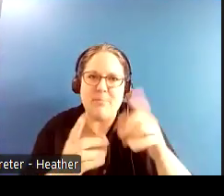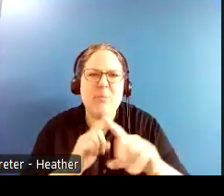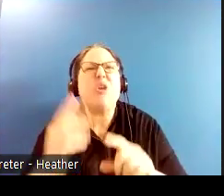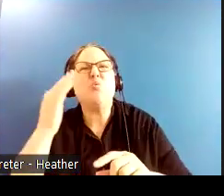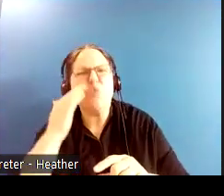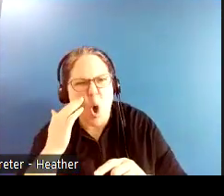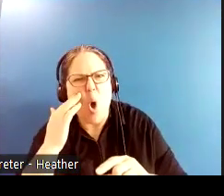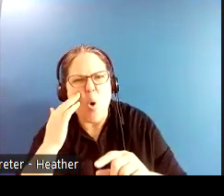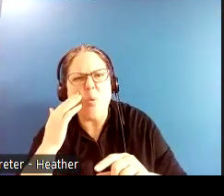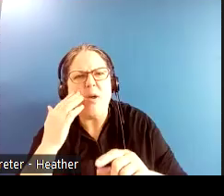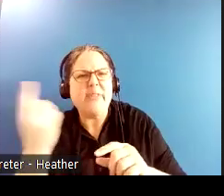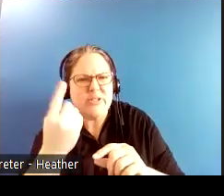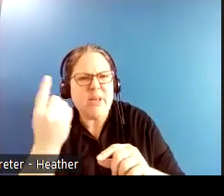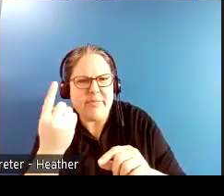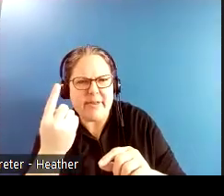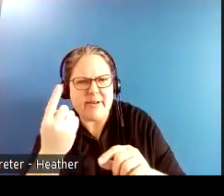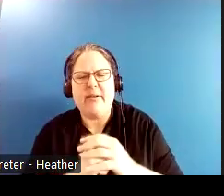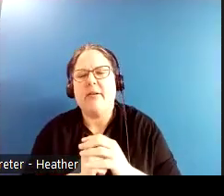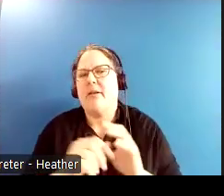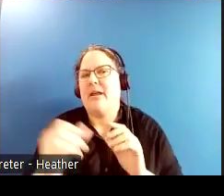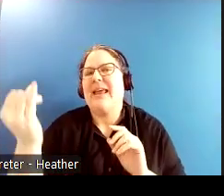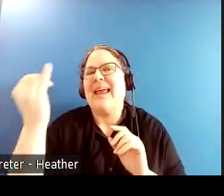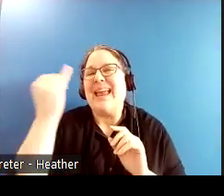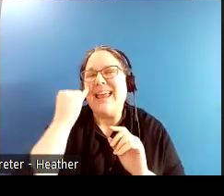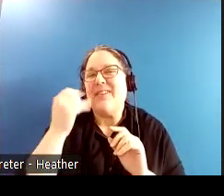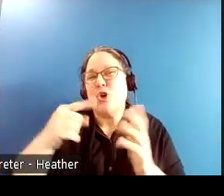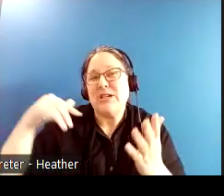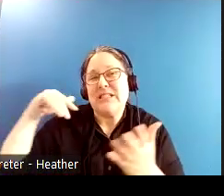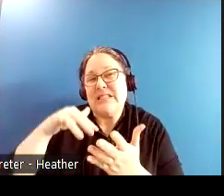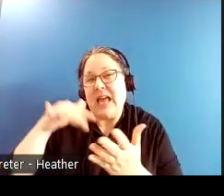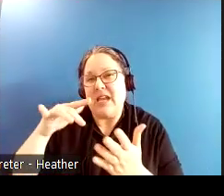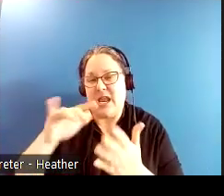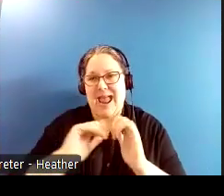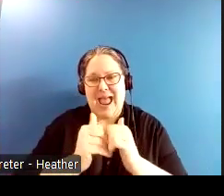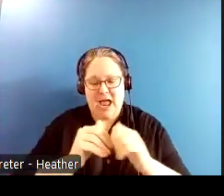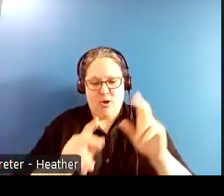principle a correct answer. If we're trying to study what makes humans behave in a particular